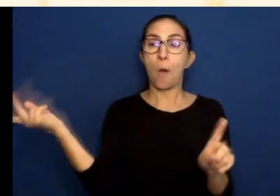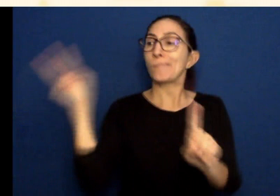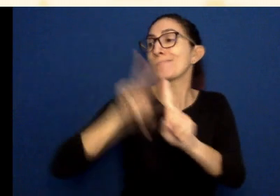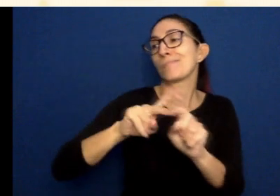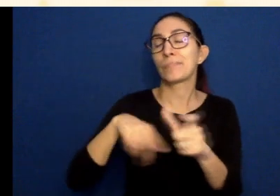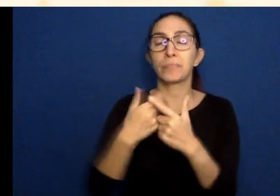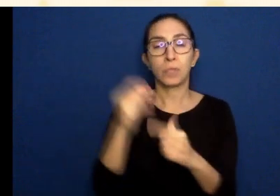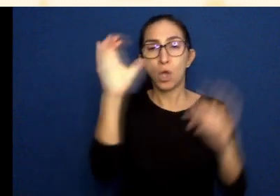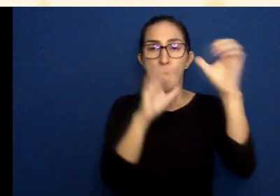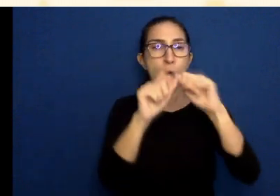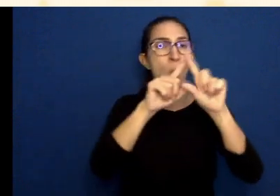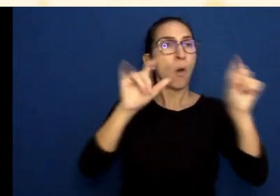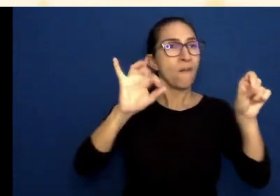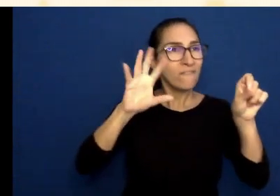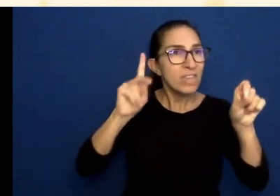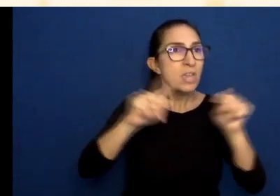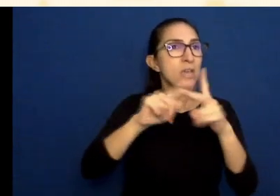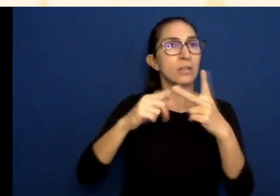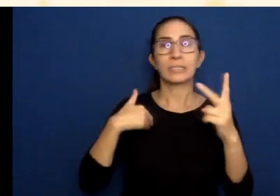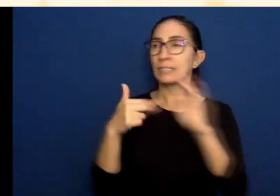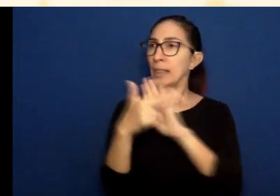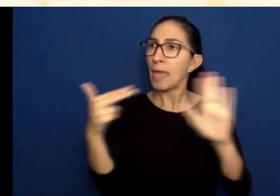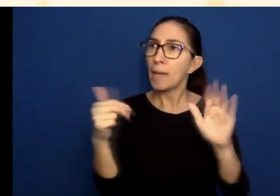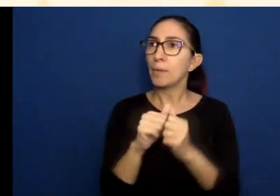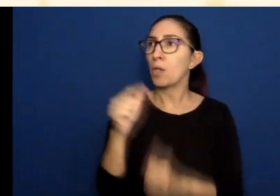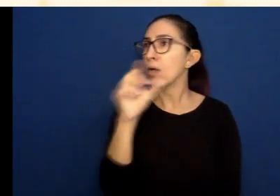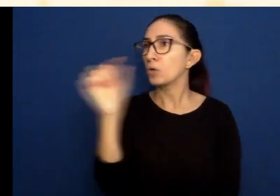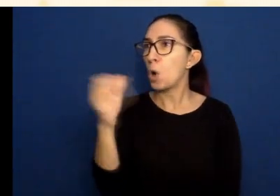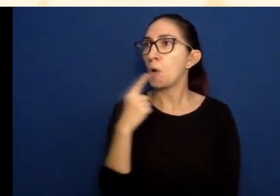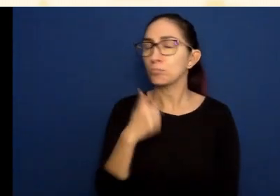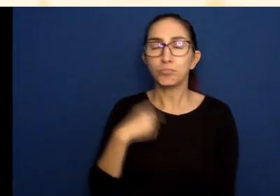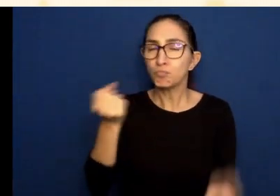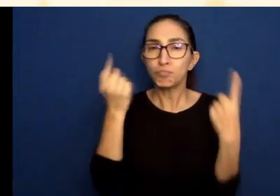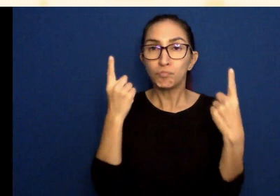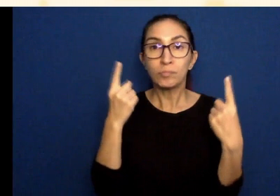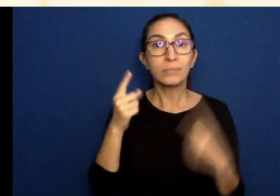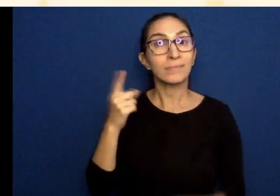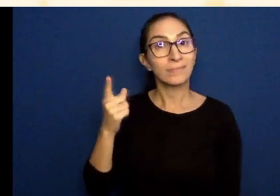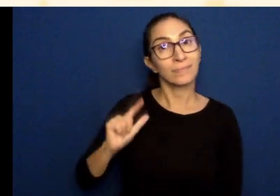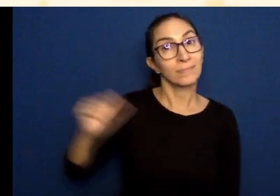Oh, yes, it's just a search bar and hit go. So even if they were testing with a screen reader, they wouldn't find any problem with it.